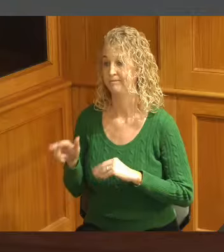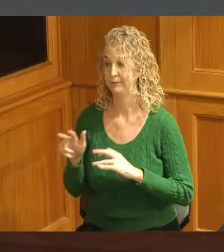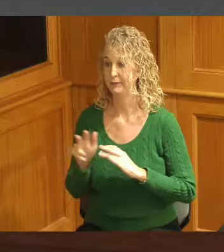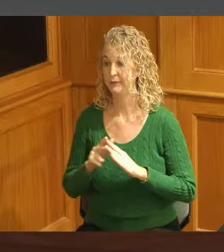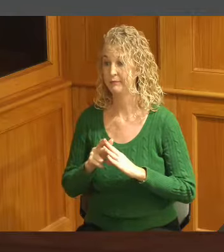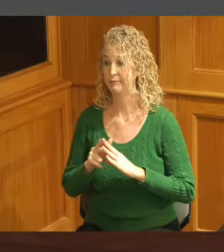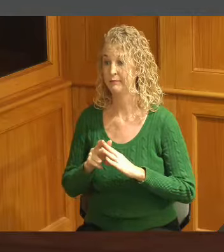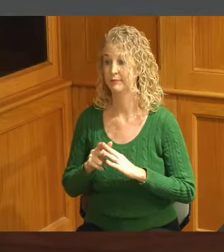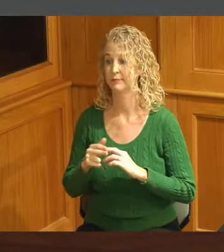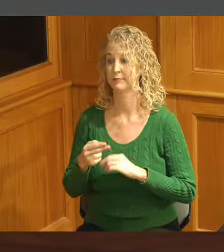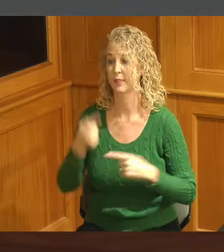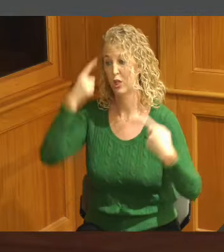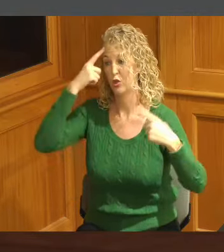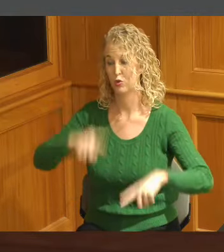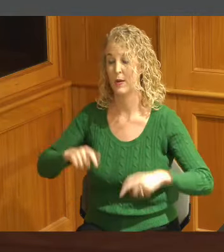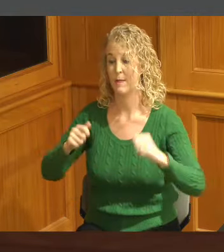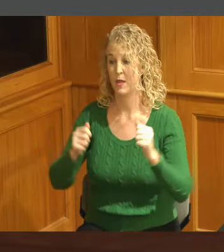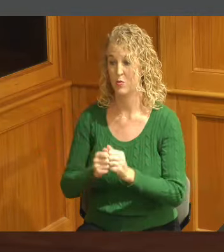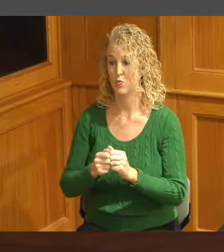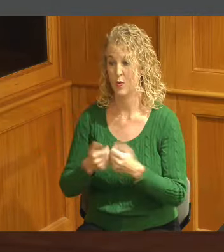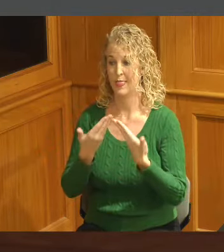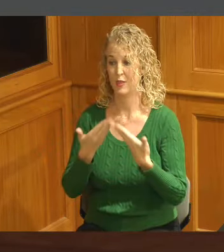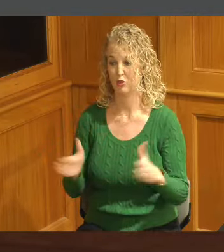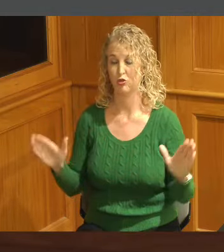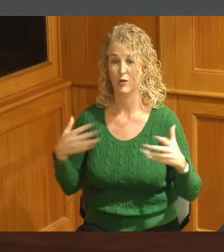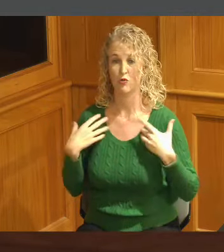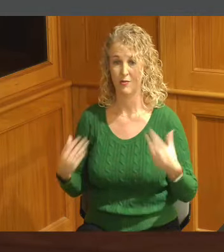Commissioners is the agreement with the Hamilton County General Health District